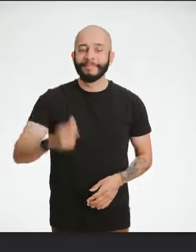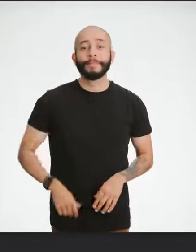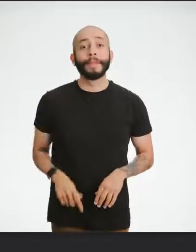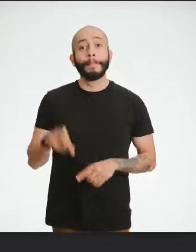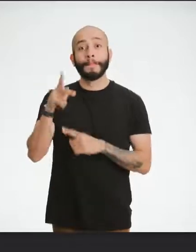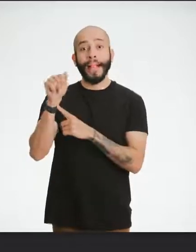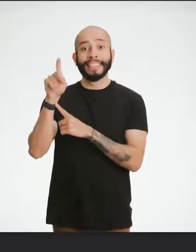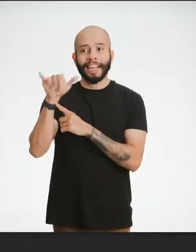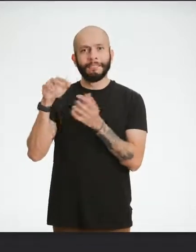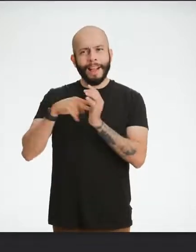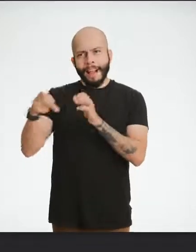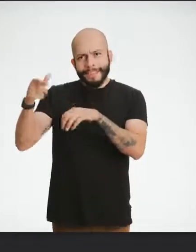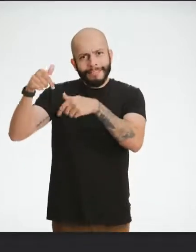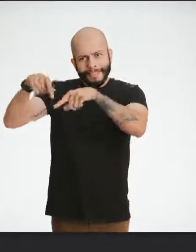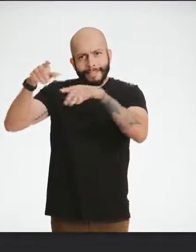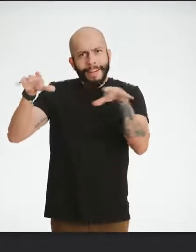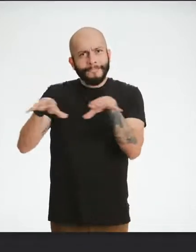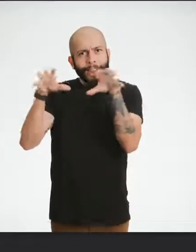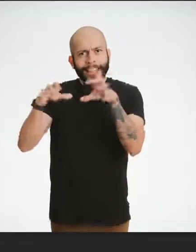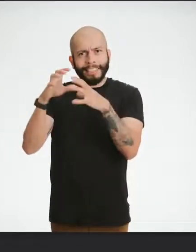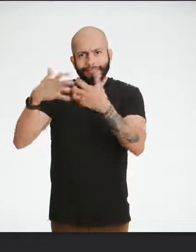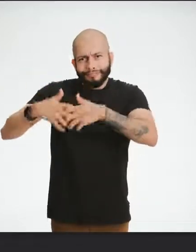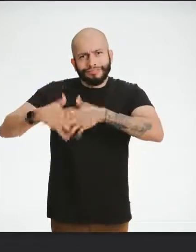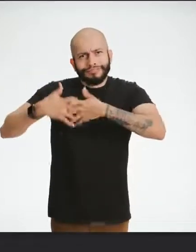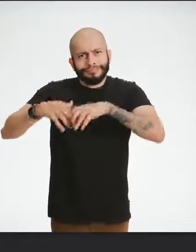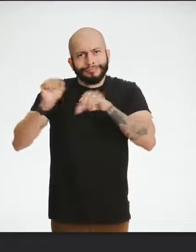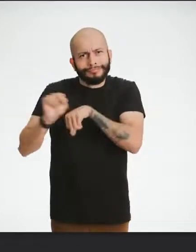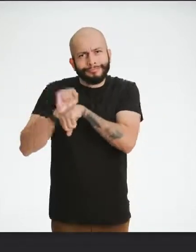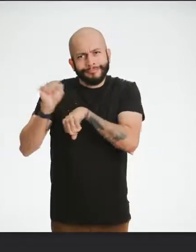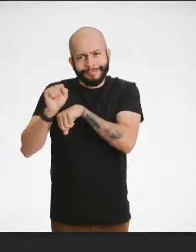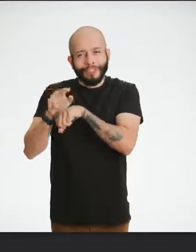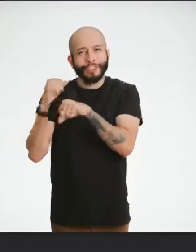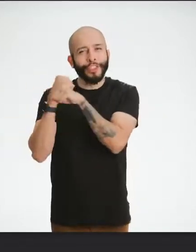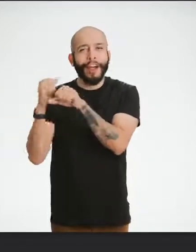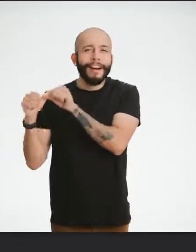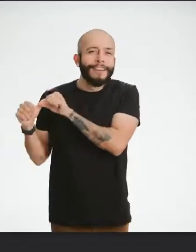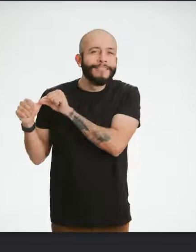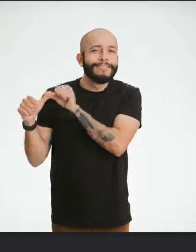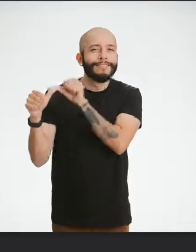With passkeys, the device does the hard work, and it's secure every time.